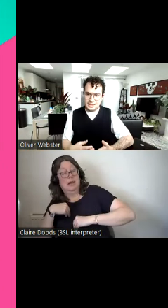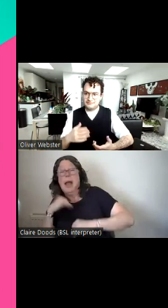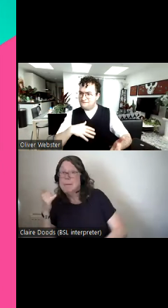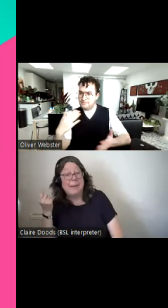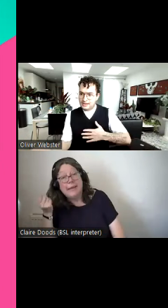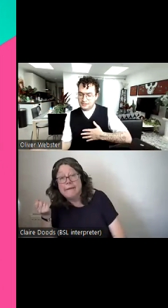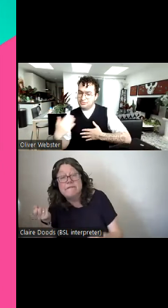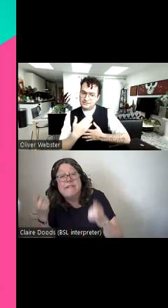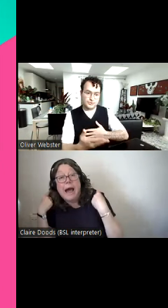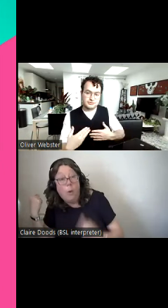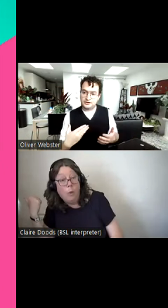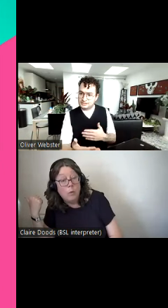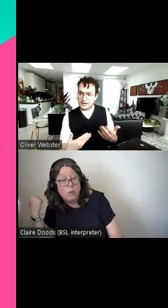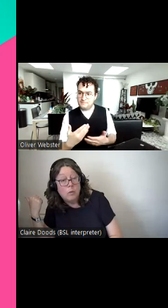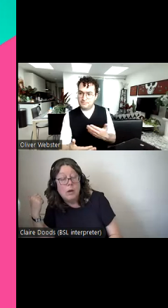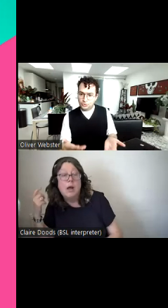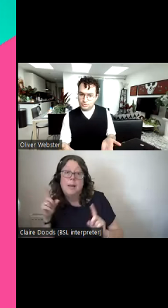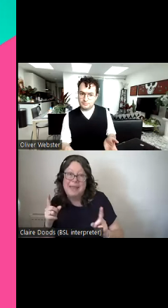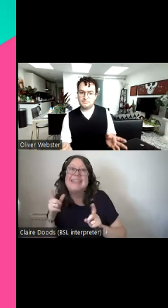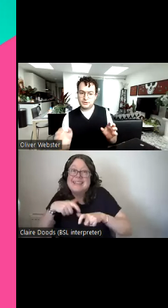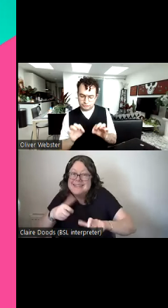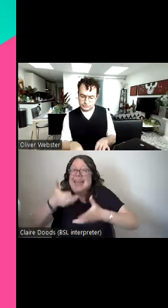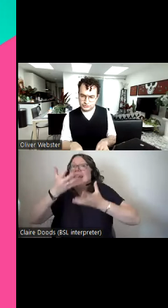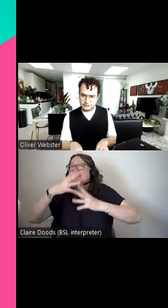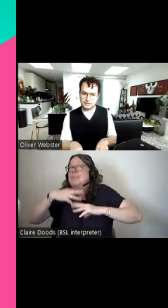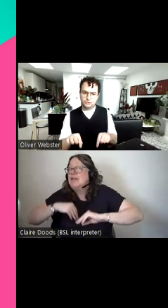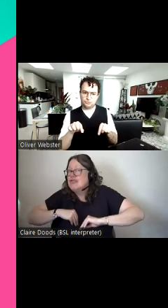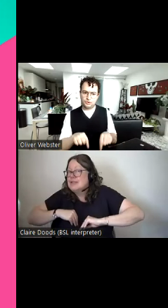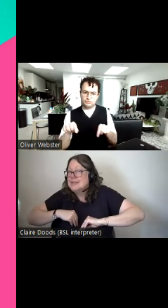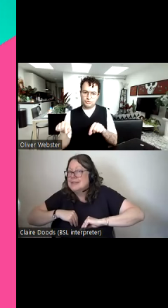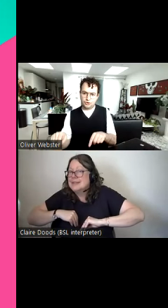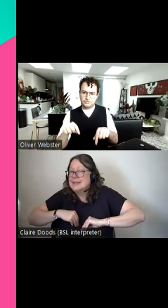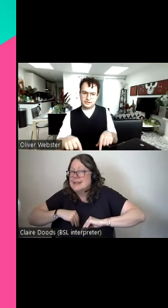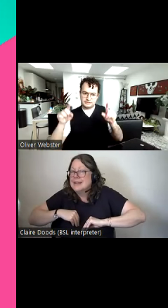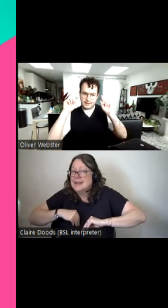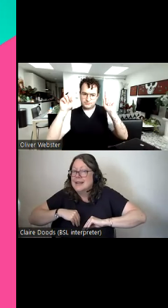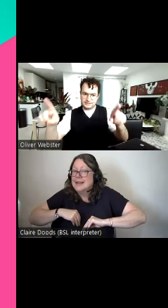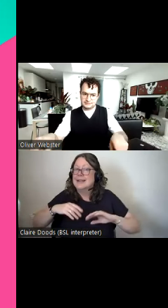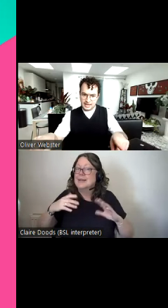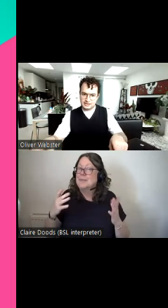If they're familiar, then they will understand it a bit more. Crucially, whether or not they understand what's being said